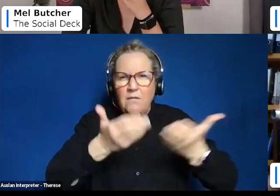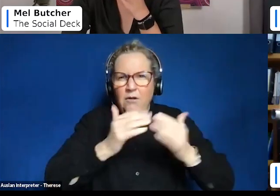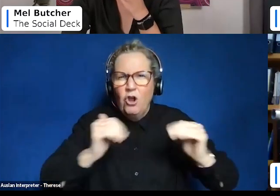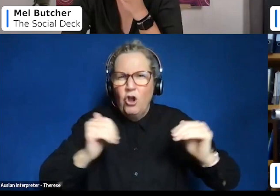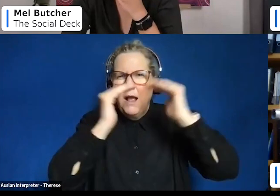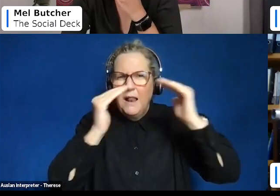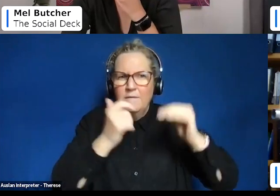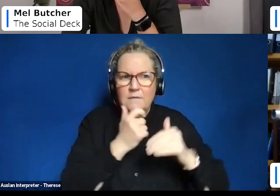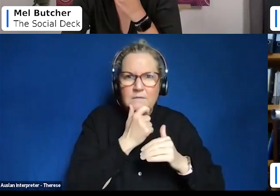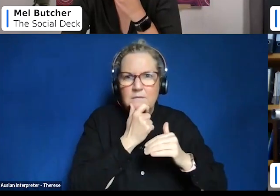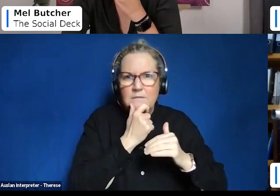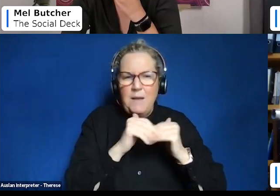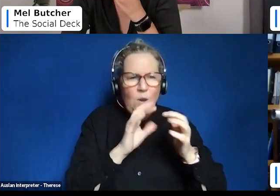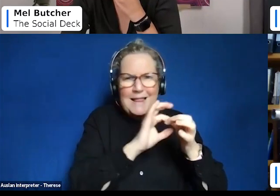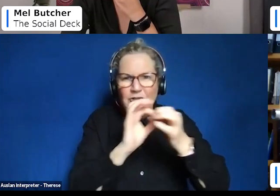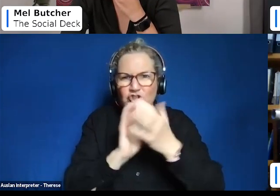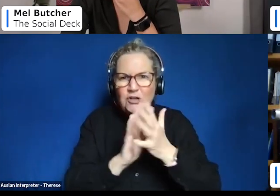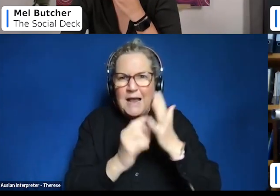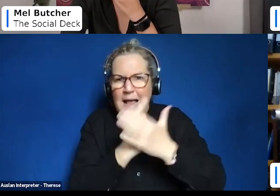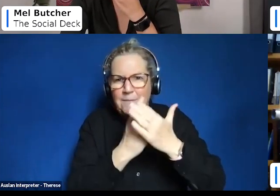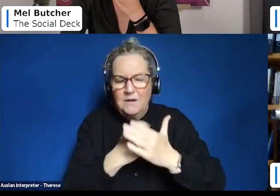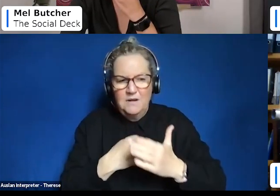about how linkages happened, that I felt was above my pay grade.